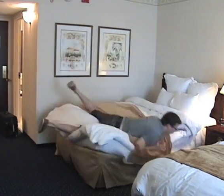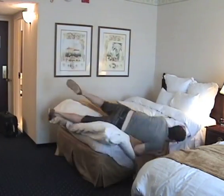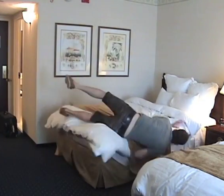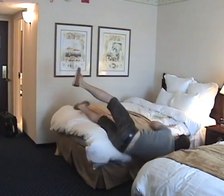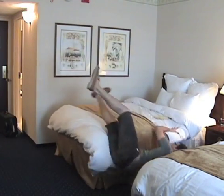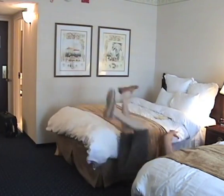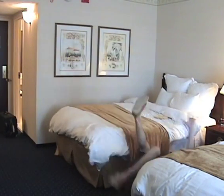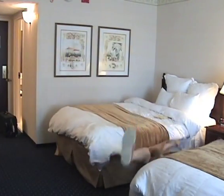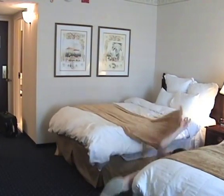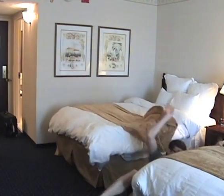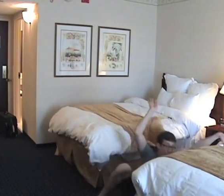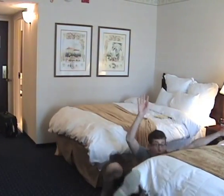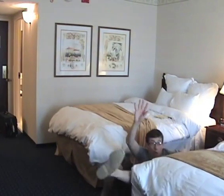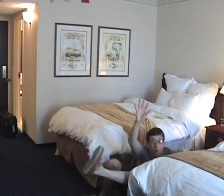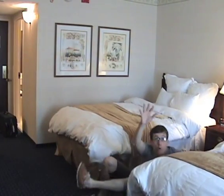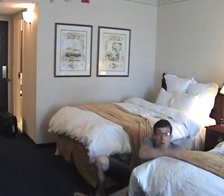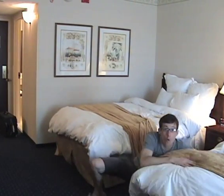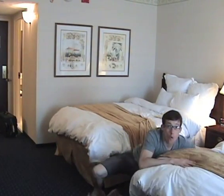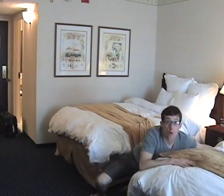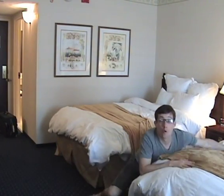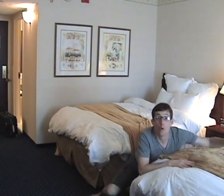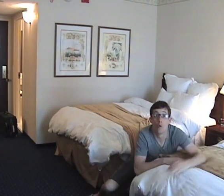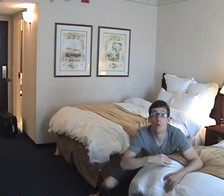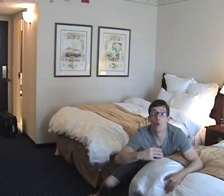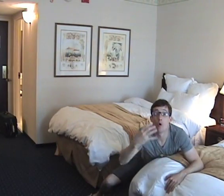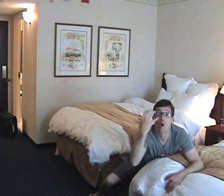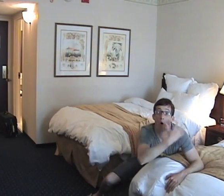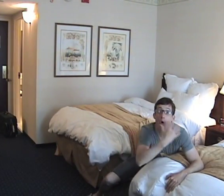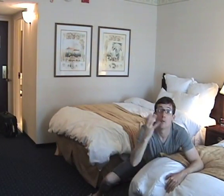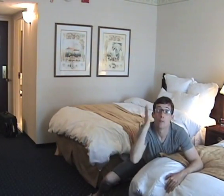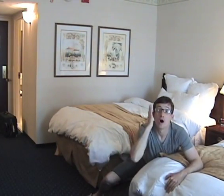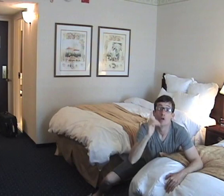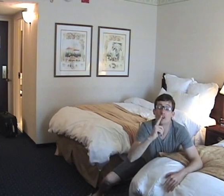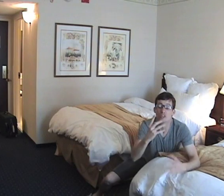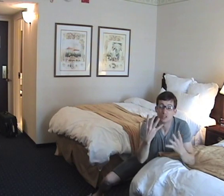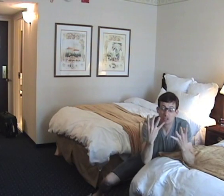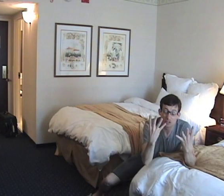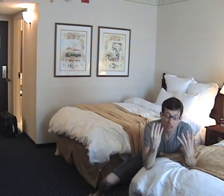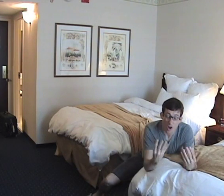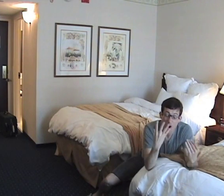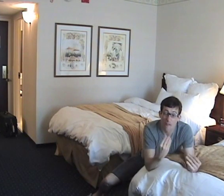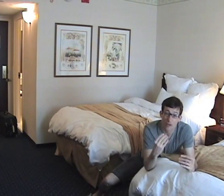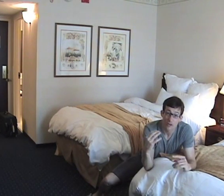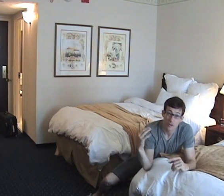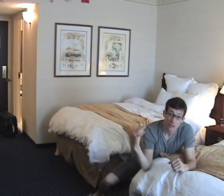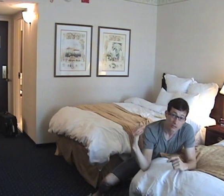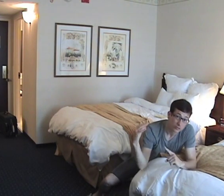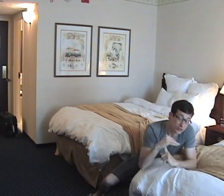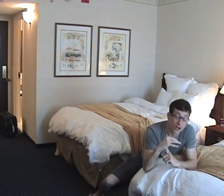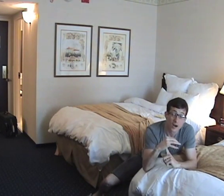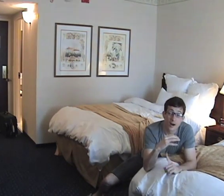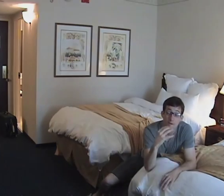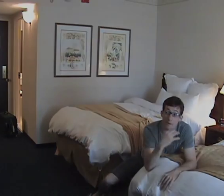[BOINK] Whoa! The bed is really soft!!